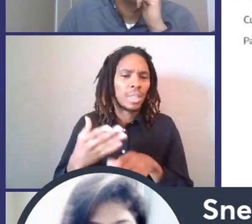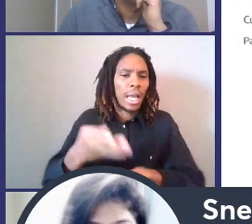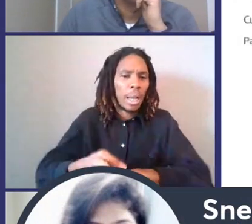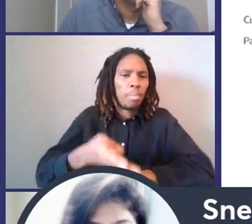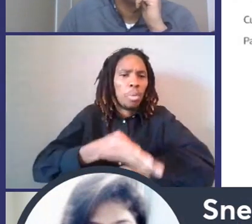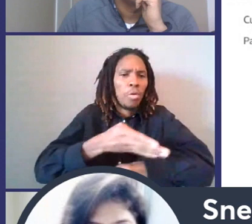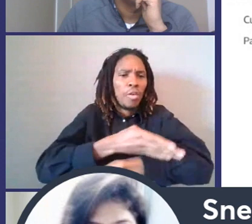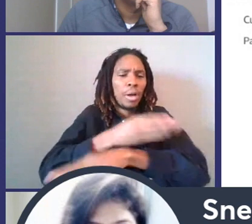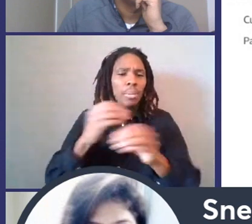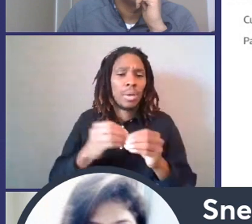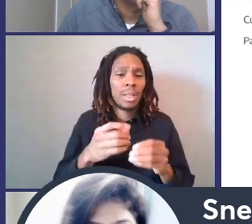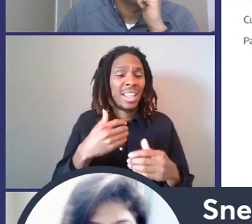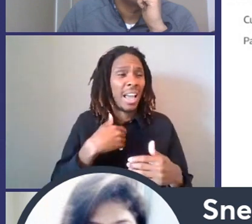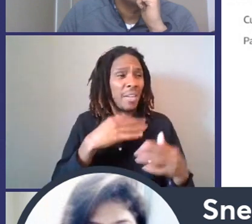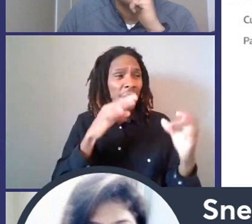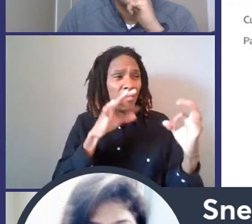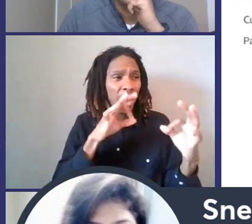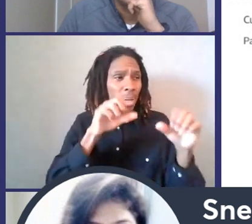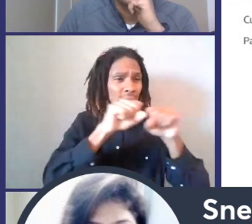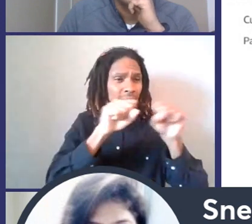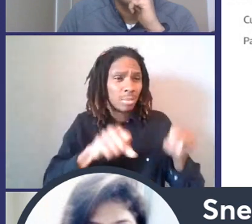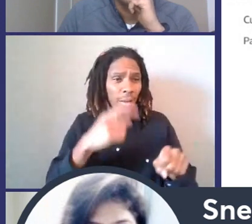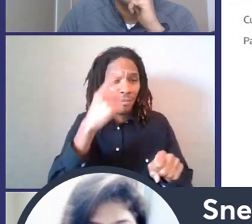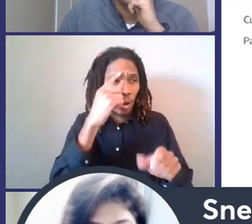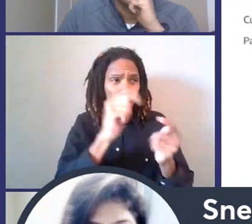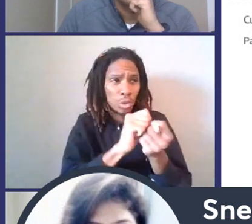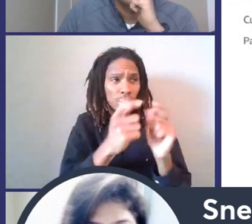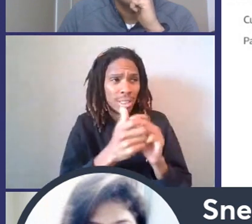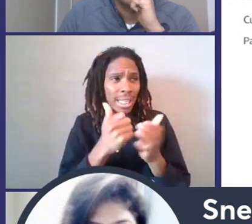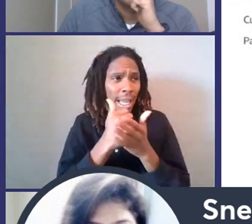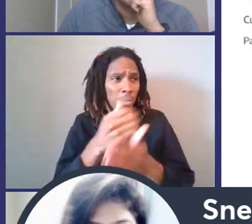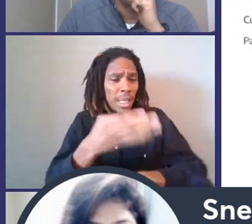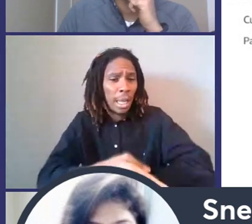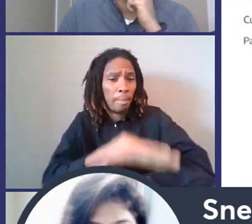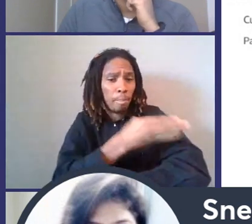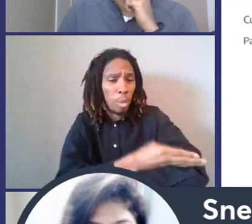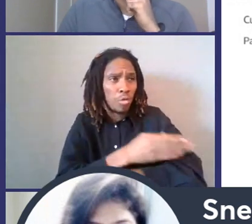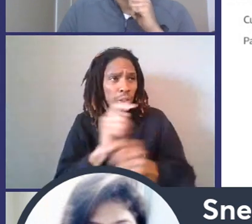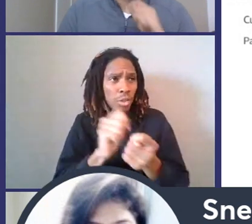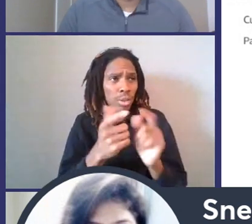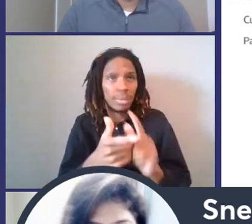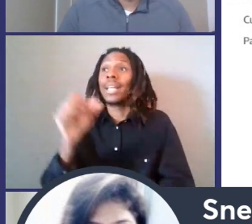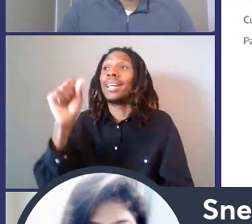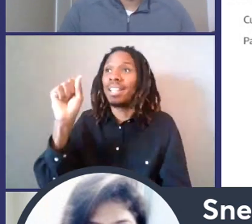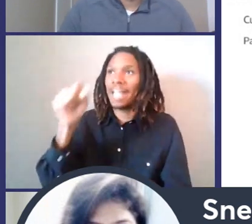Is there a feedback mechanism for Translate to help improve translations? Yes, there is.